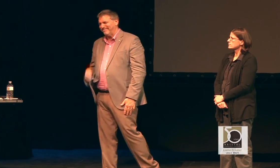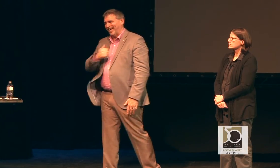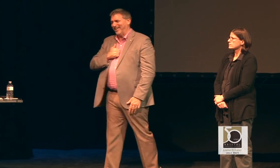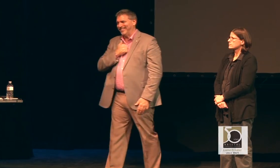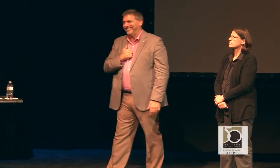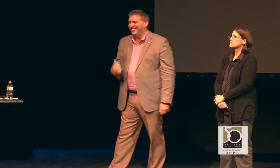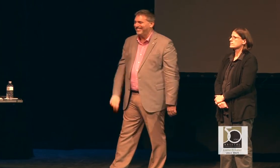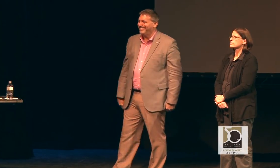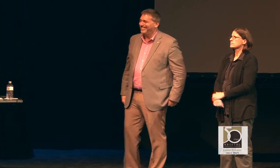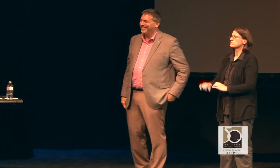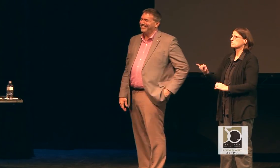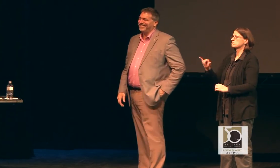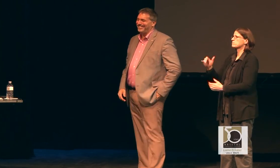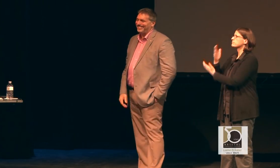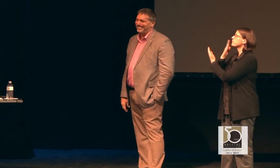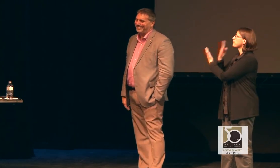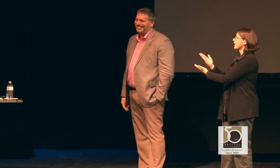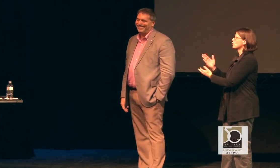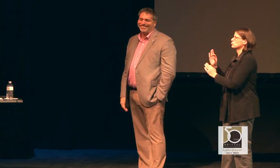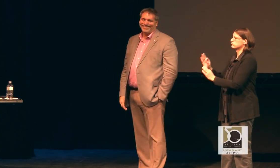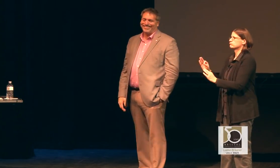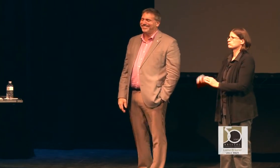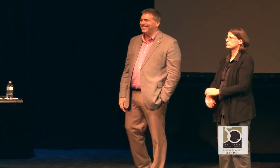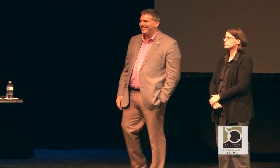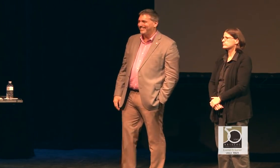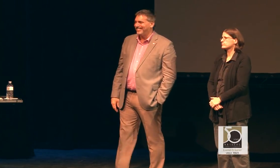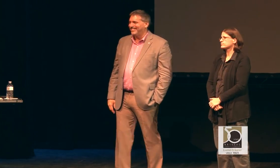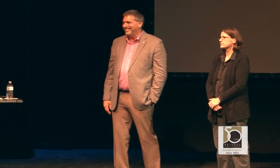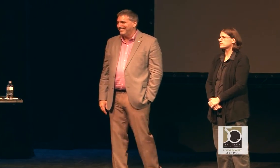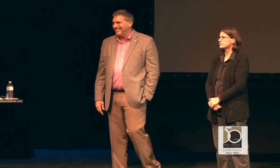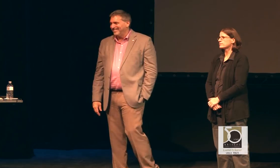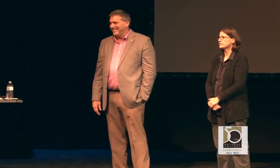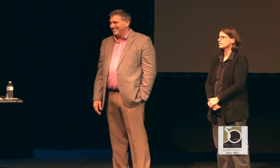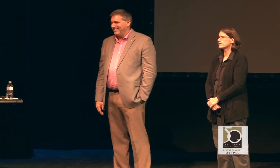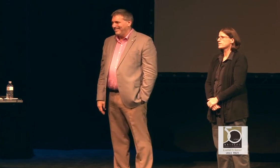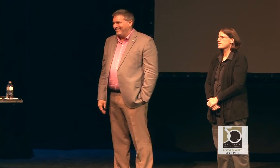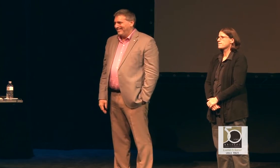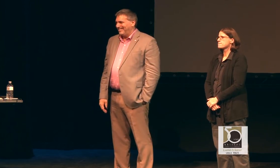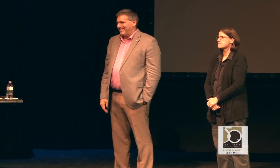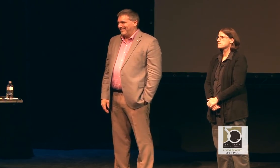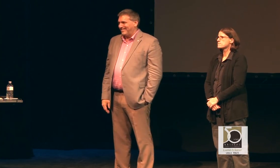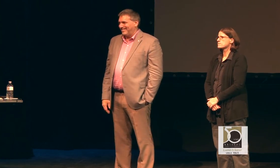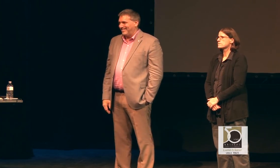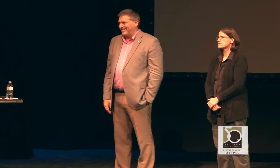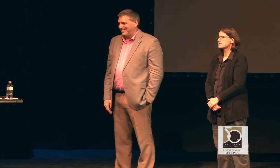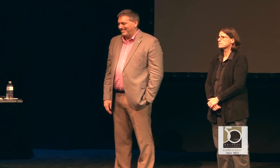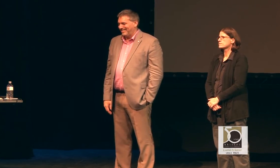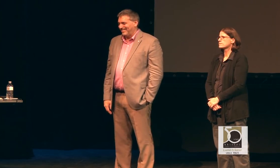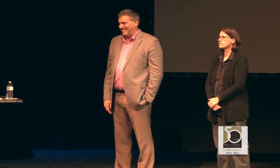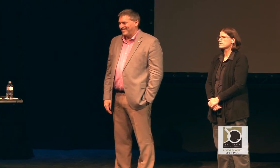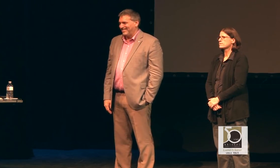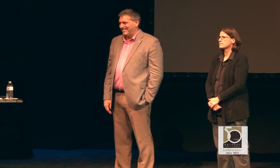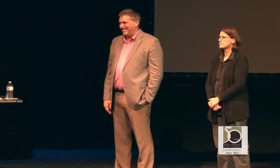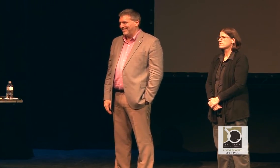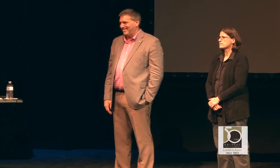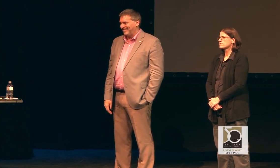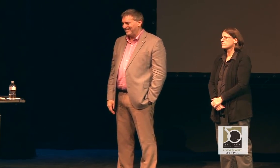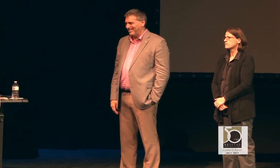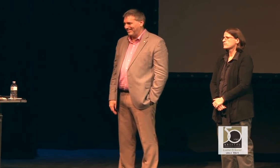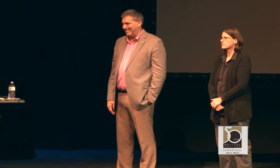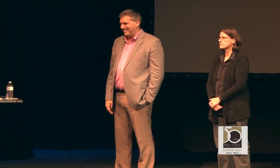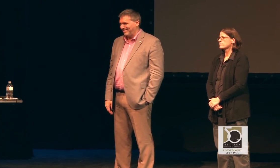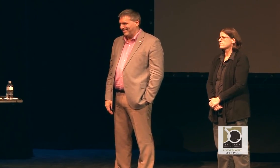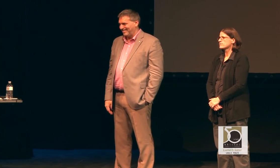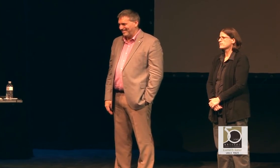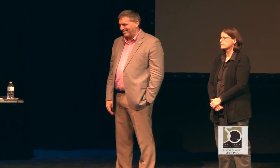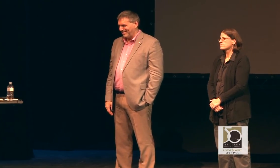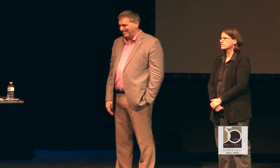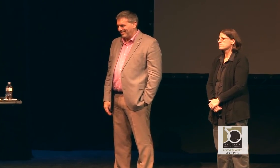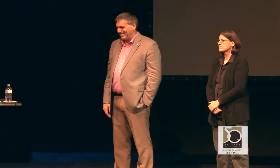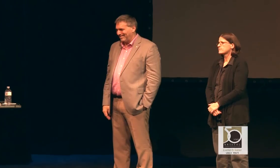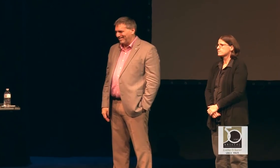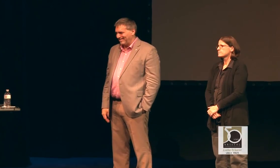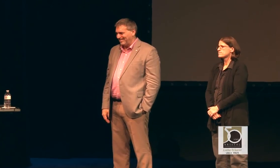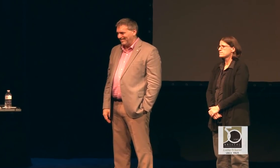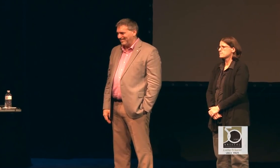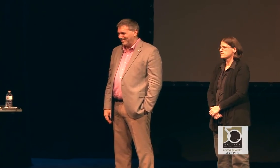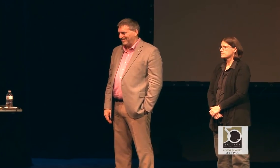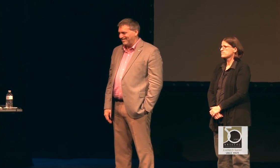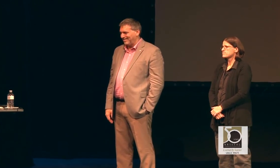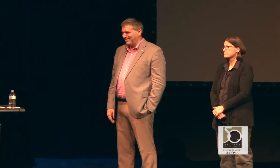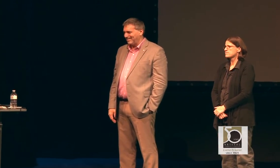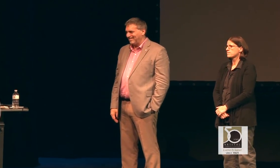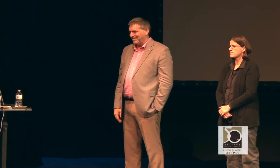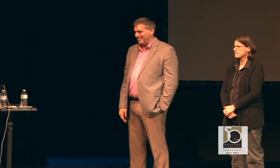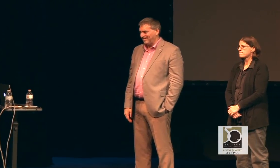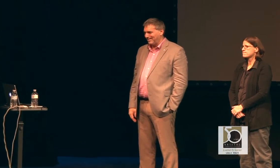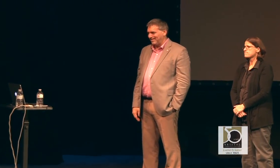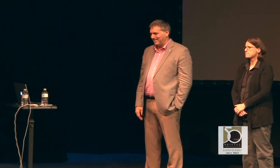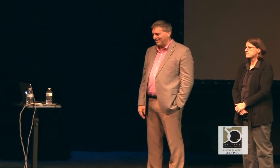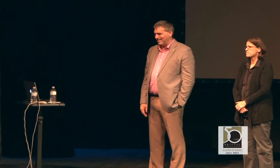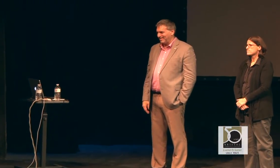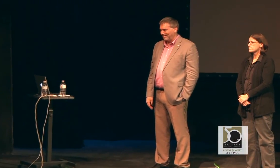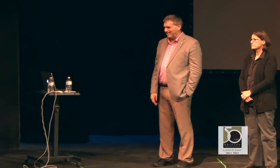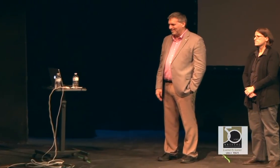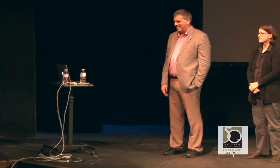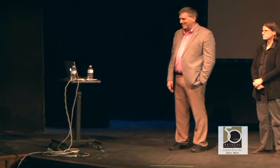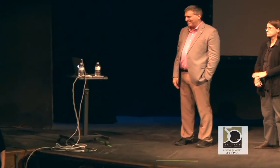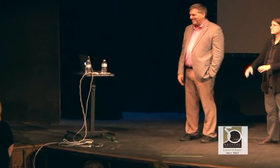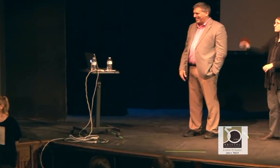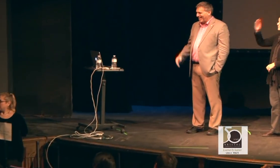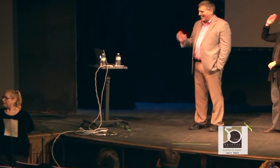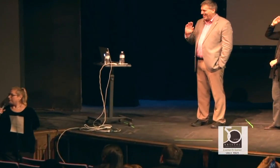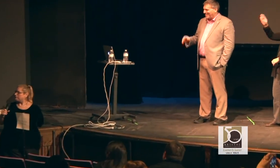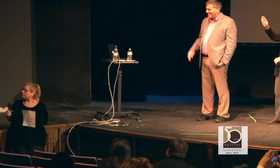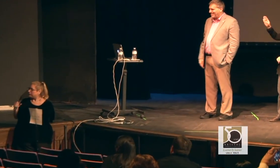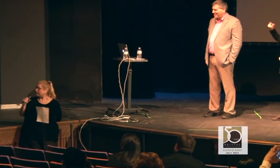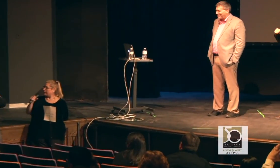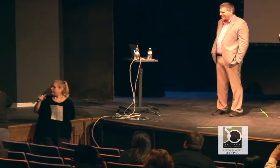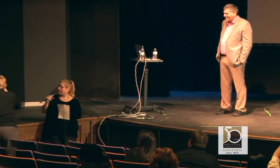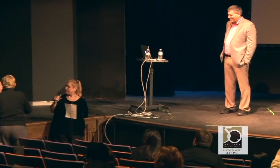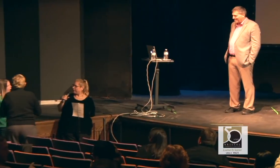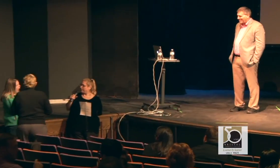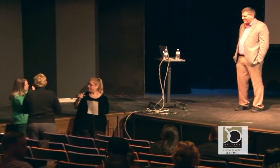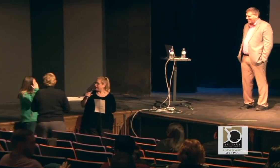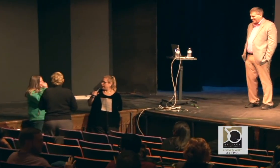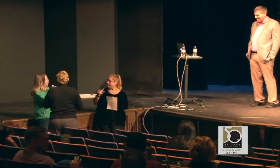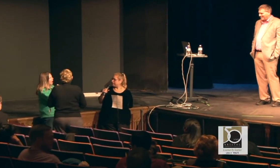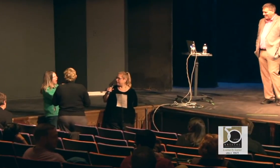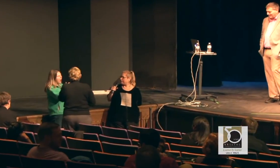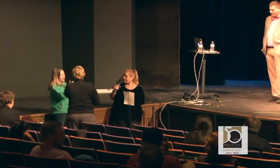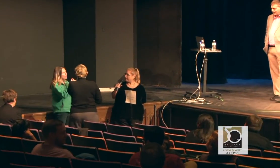answer that question. Sorry. >>SPEAKER: Hello. I am Deaf and have